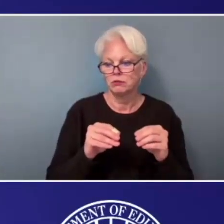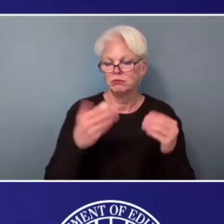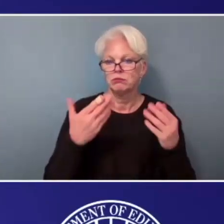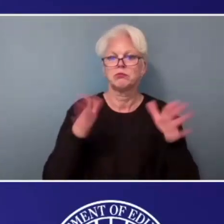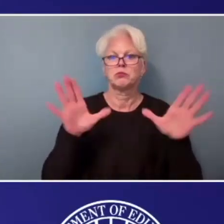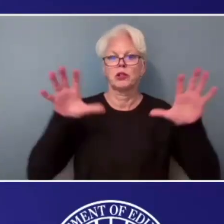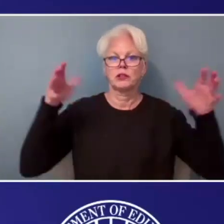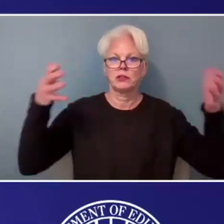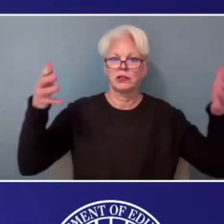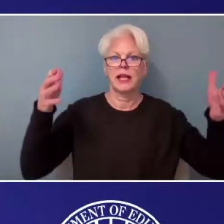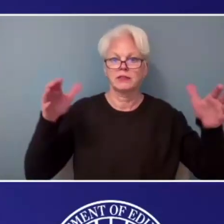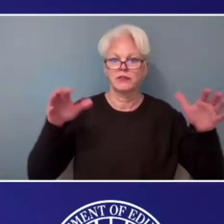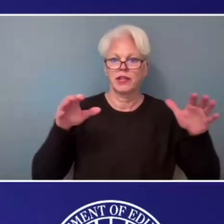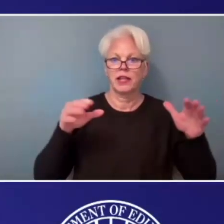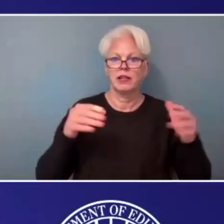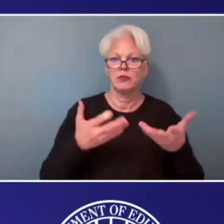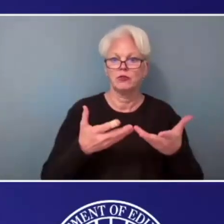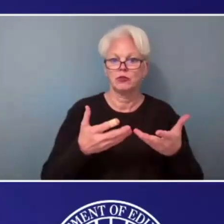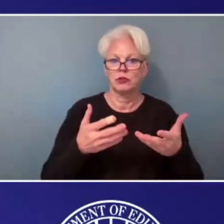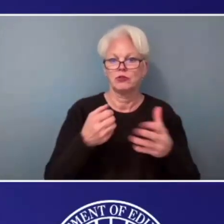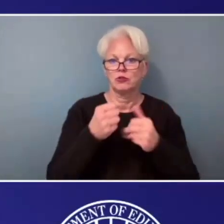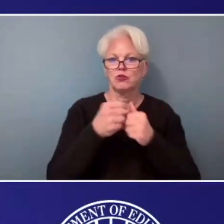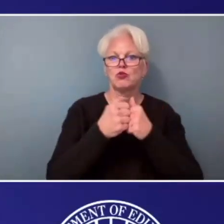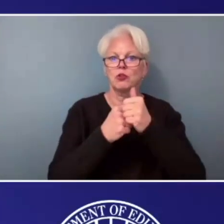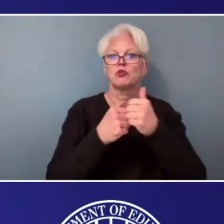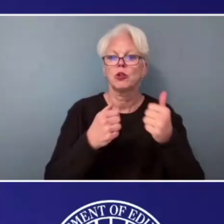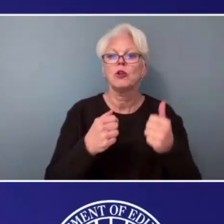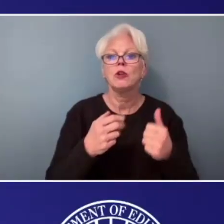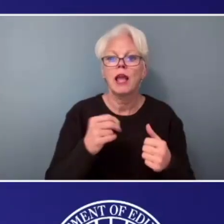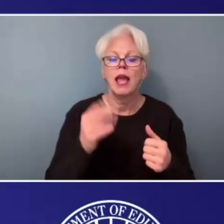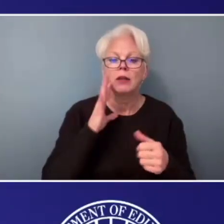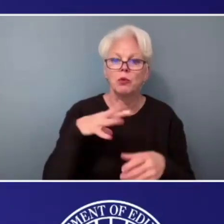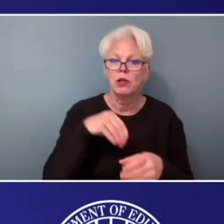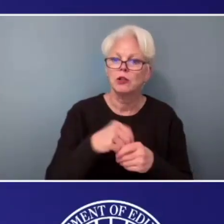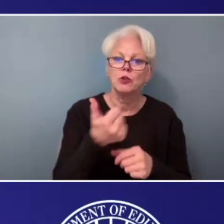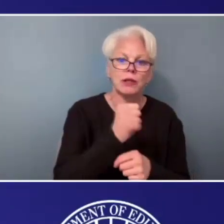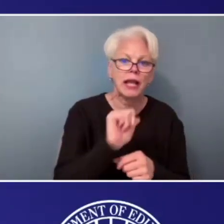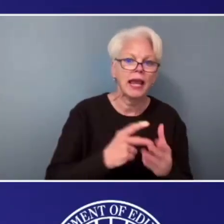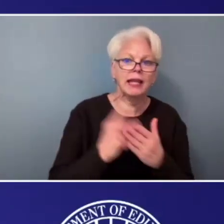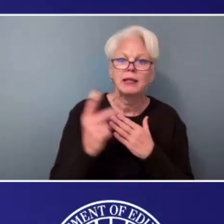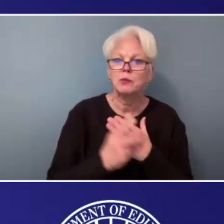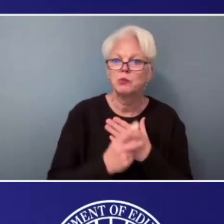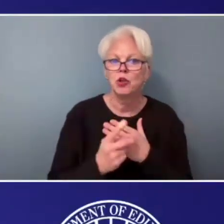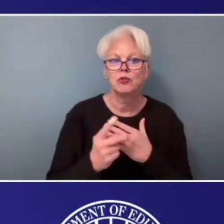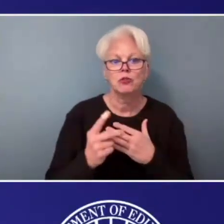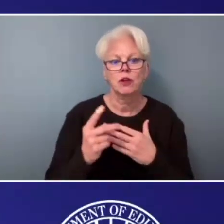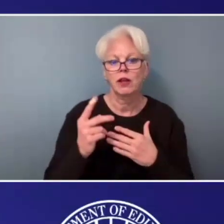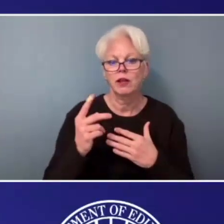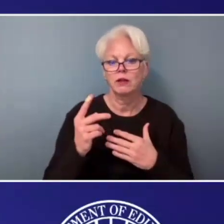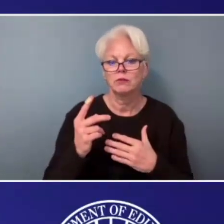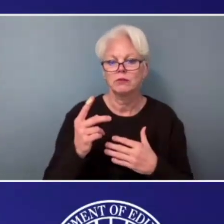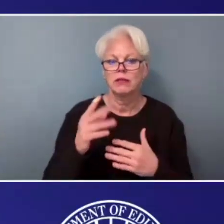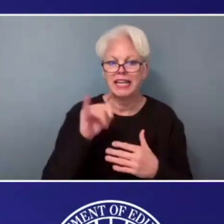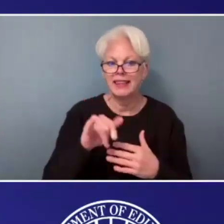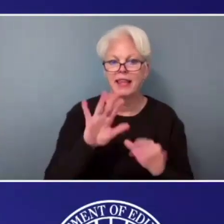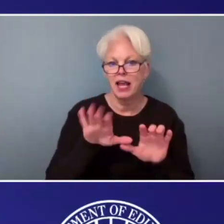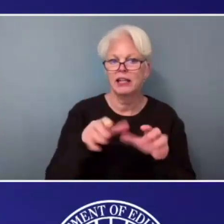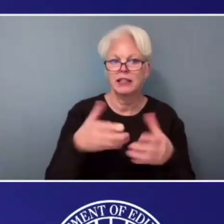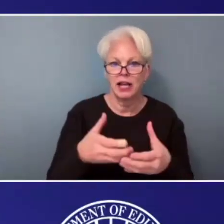classification, and we'll include any programs in that classification that are